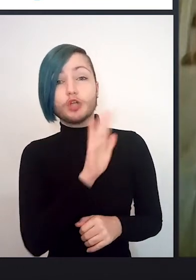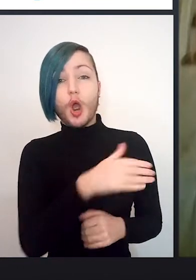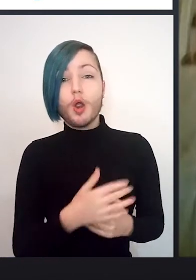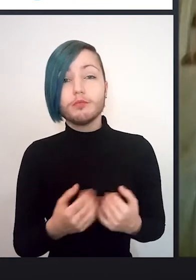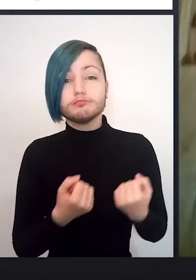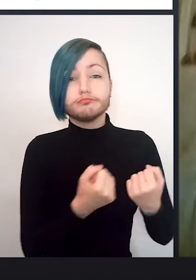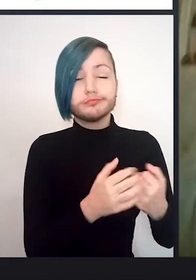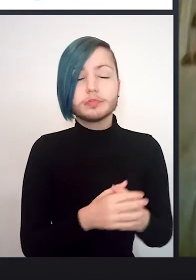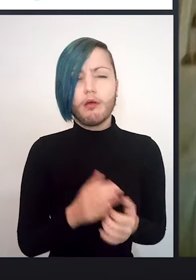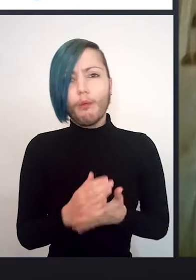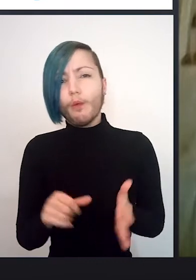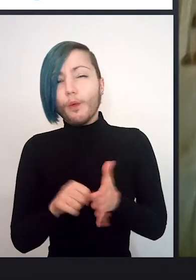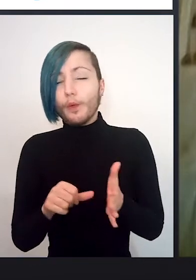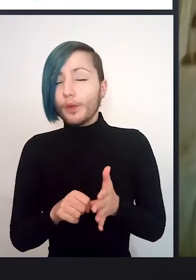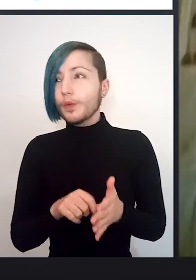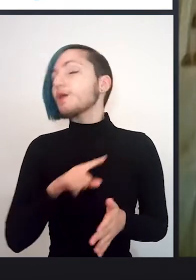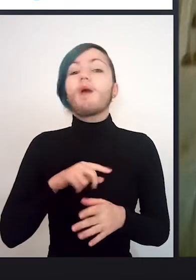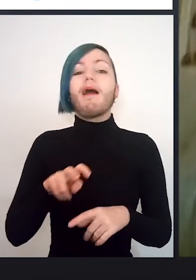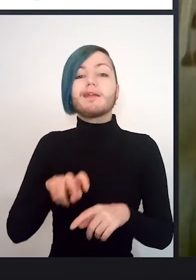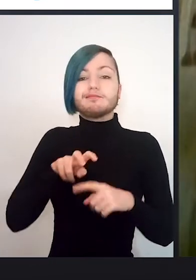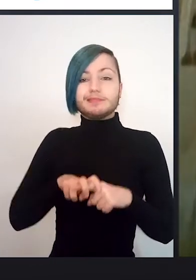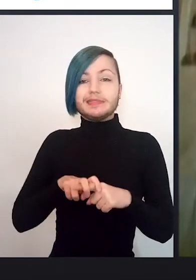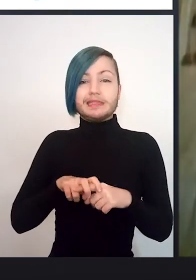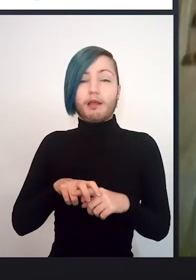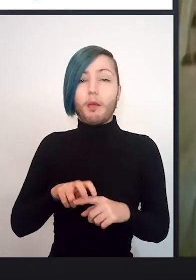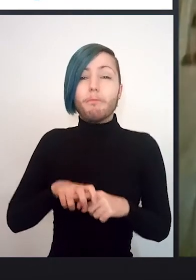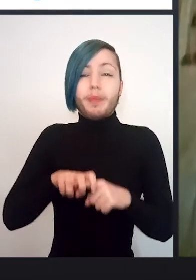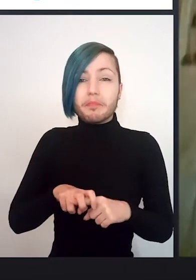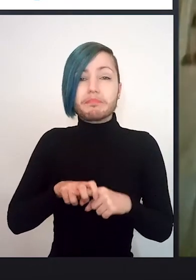is very difficult, cause you're bumping about and you're in this terrible pain.